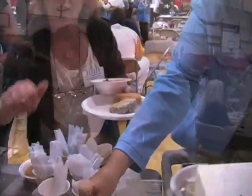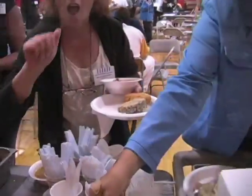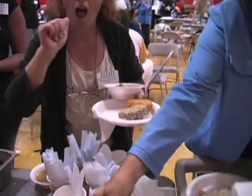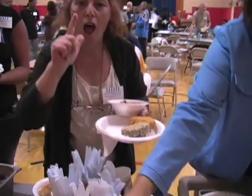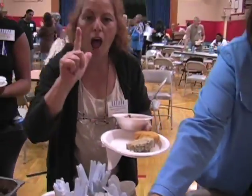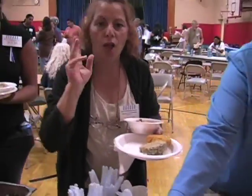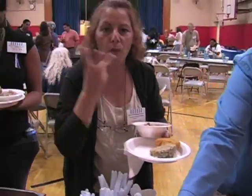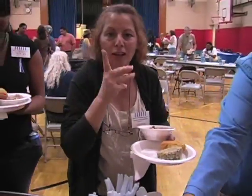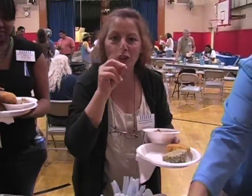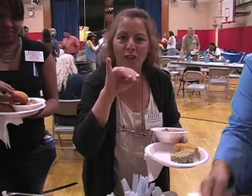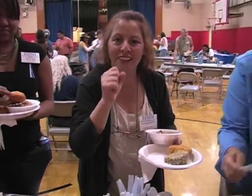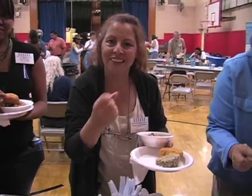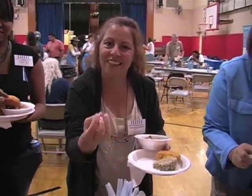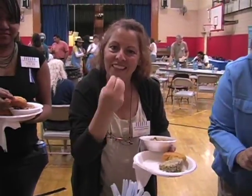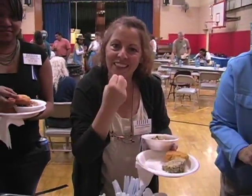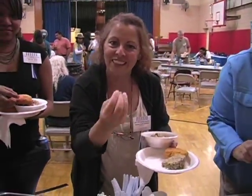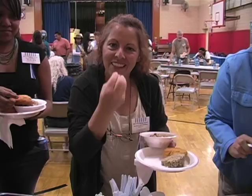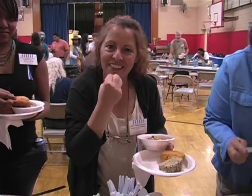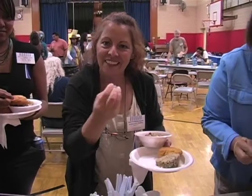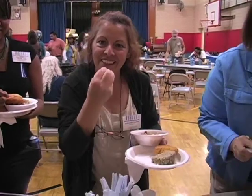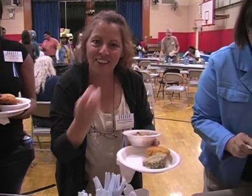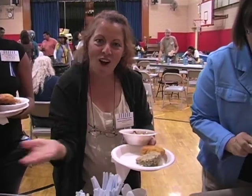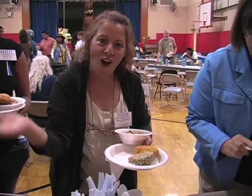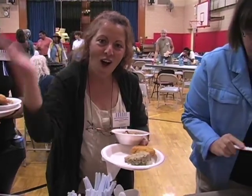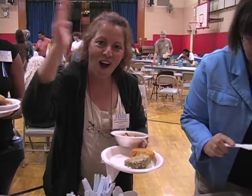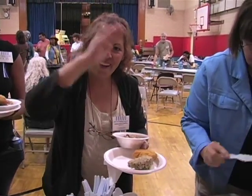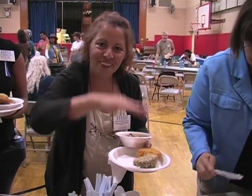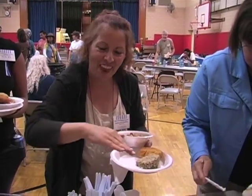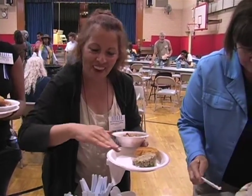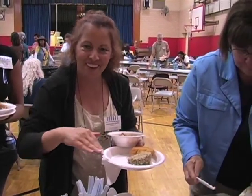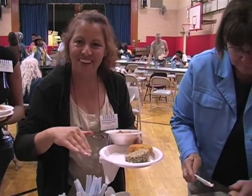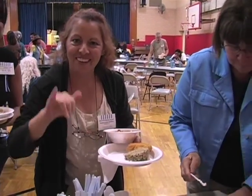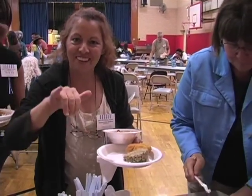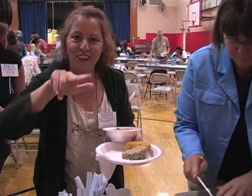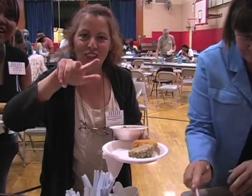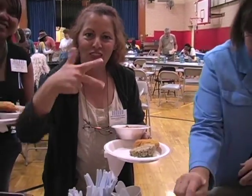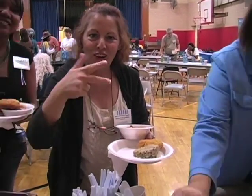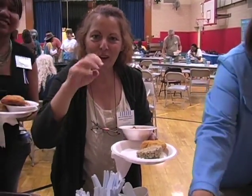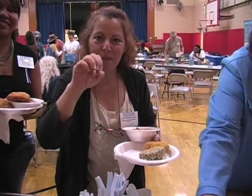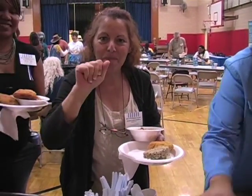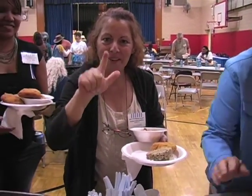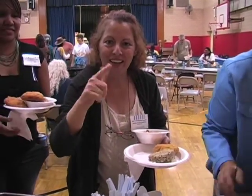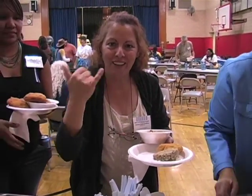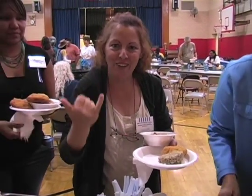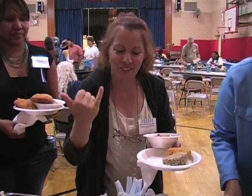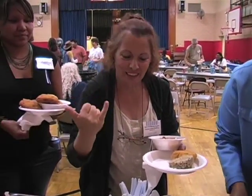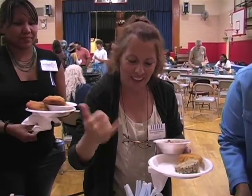All we do is eat, eating all day. That's 3rd meal today.